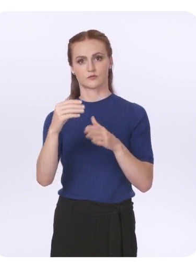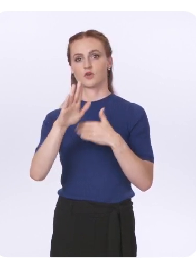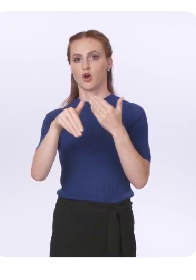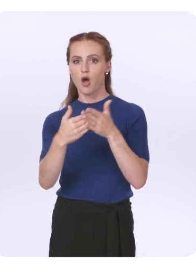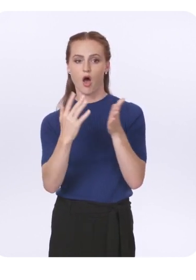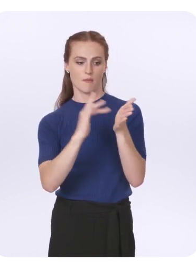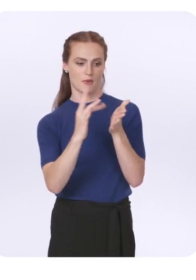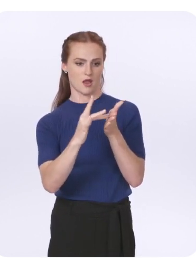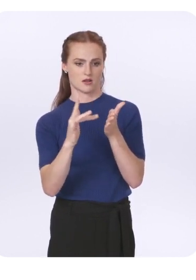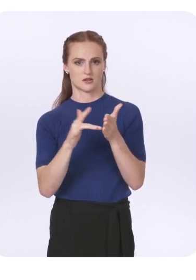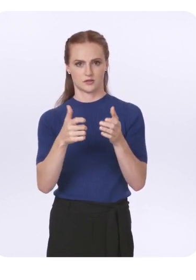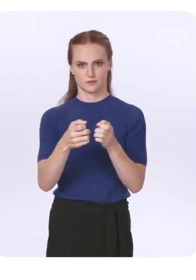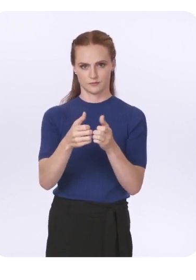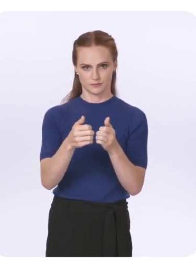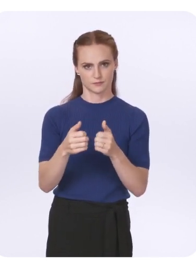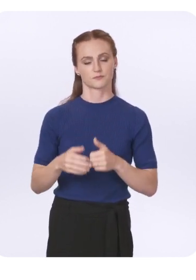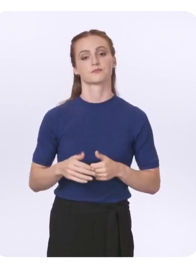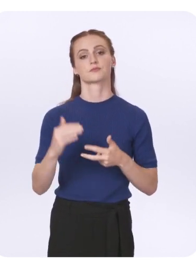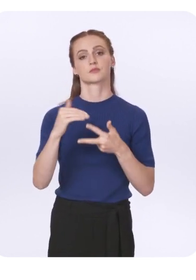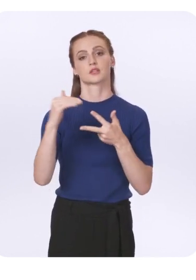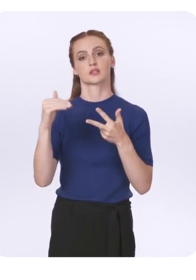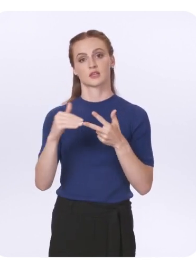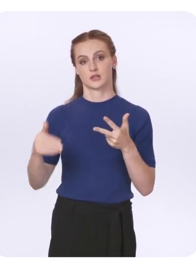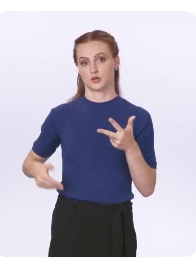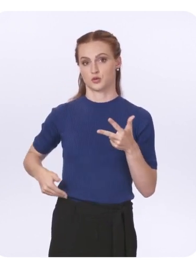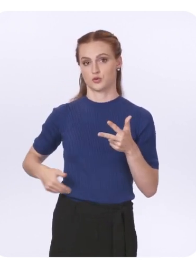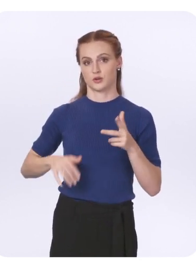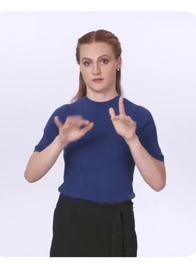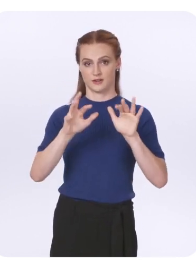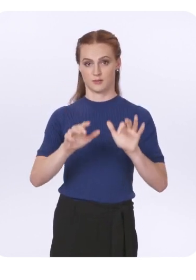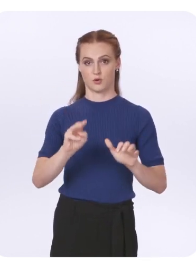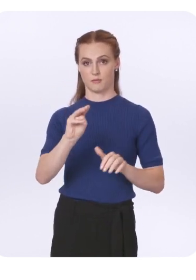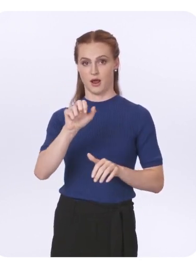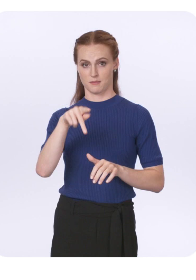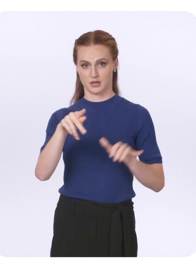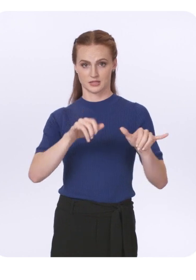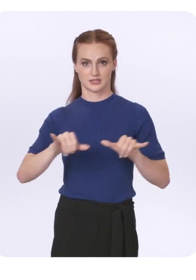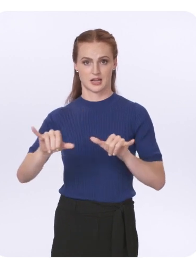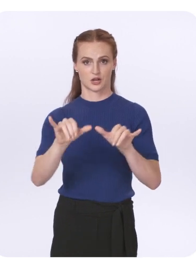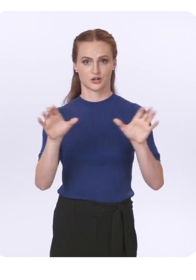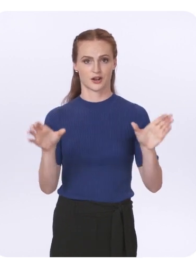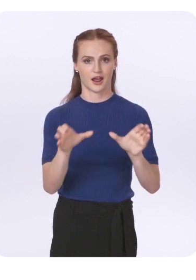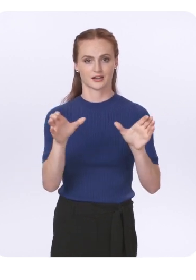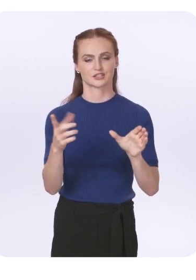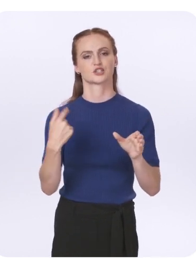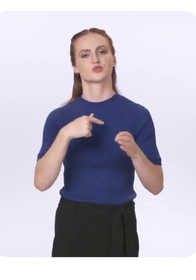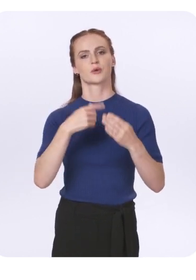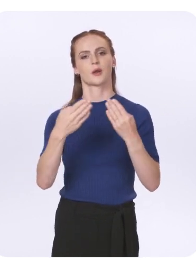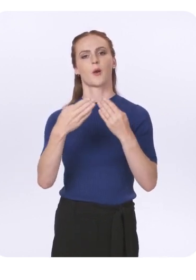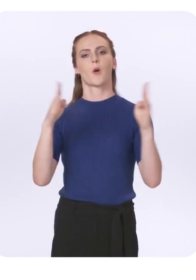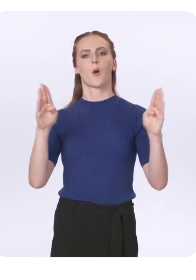We open sourced this tool and released it in extension stores of Google Chrome and Microsoft Edge.